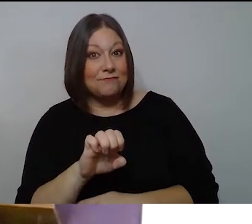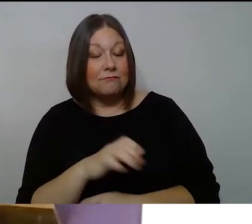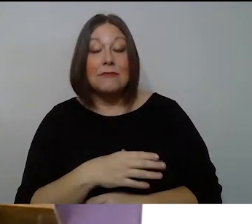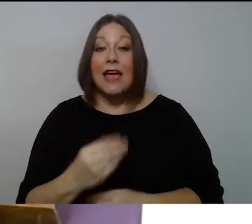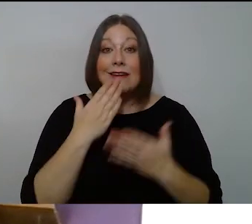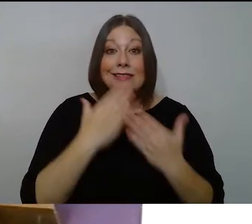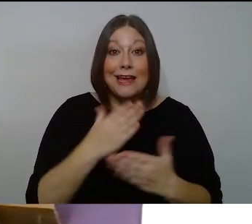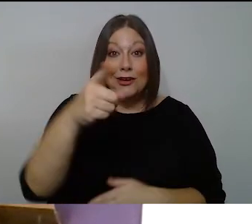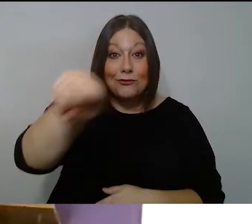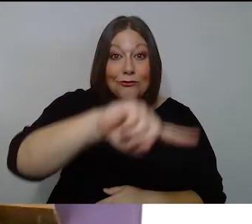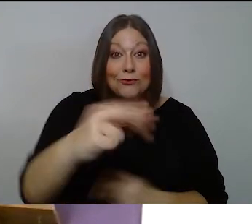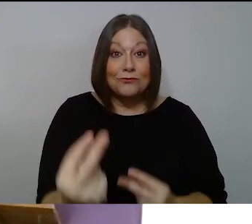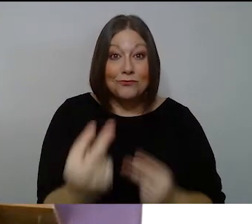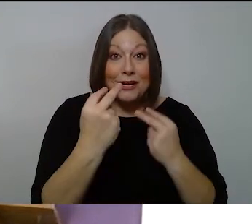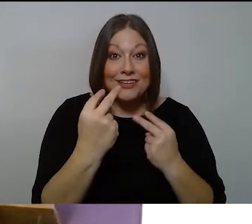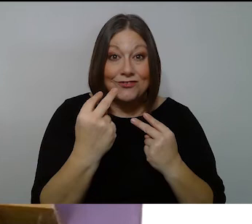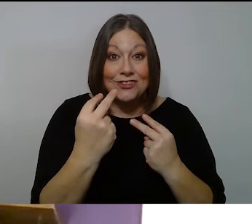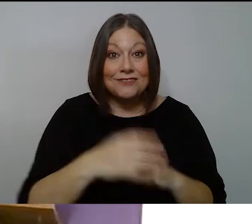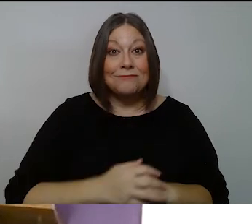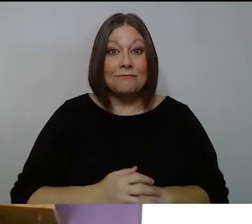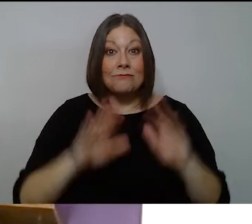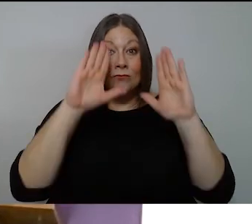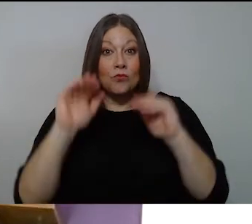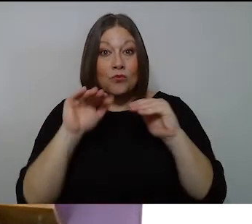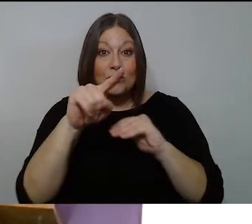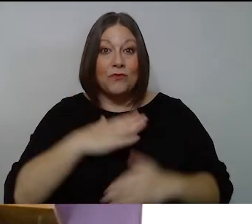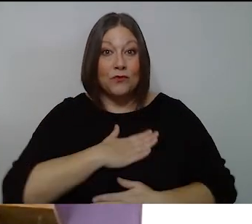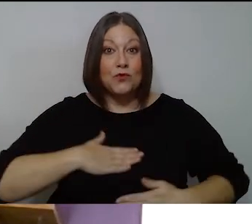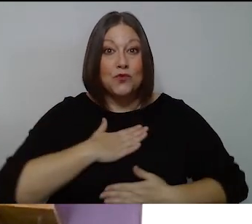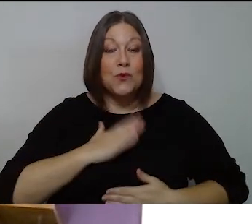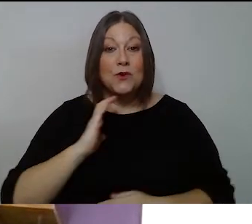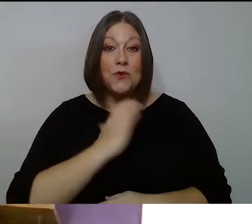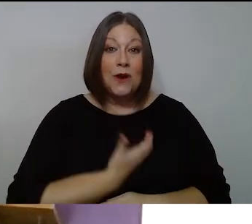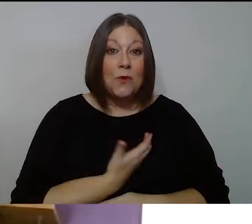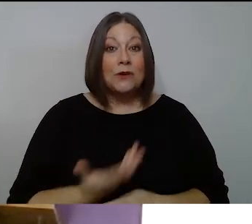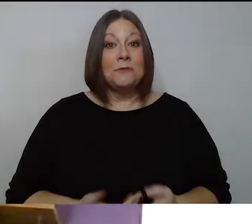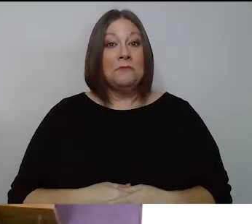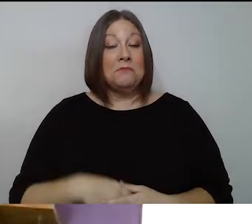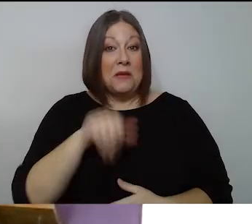And thank you to our viewers for watching. We hope you've enjoyed our AT video series,